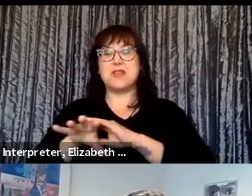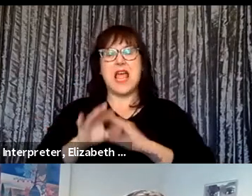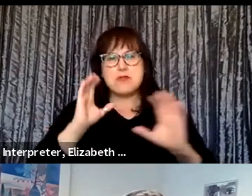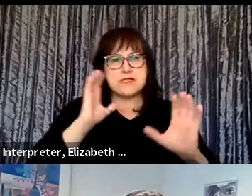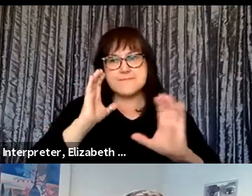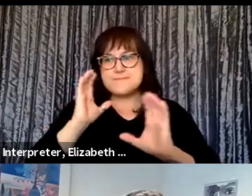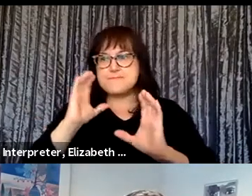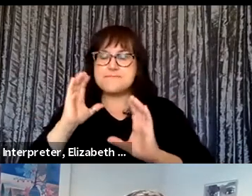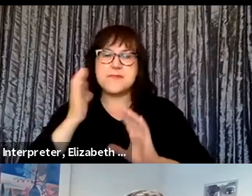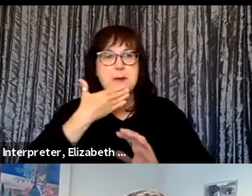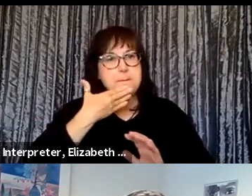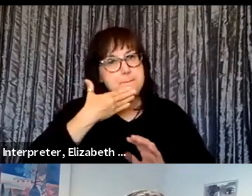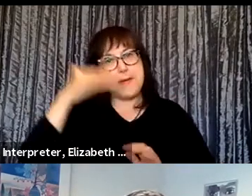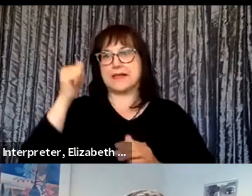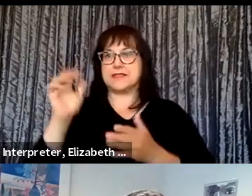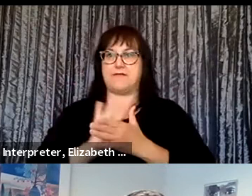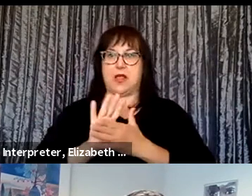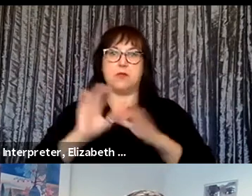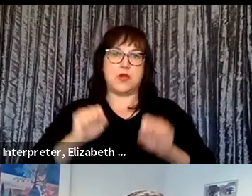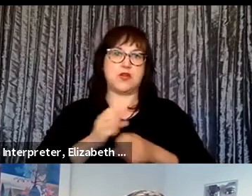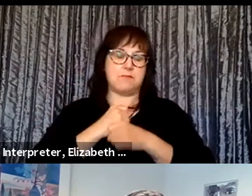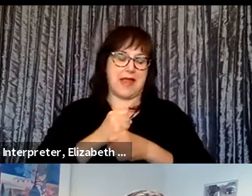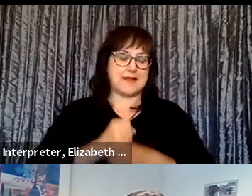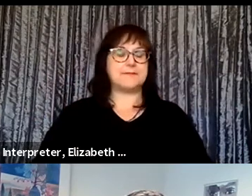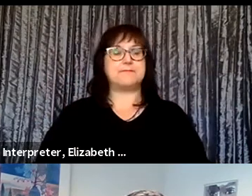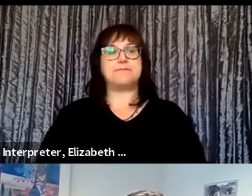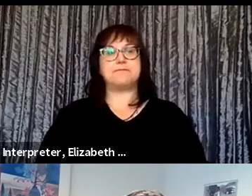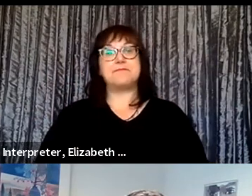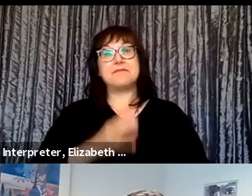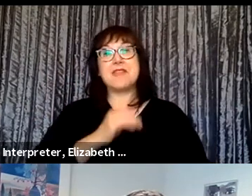that we possibly could make. And it turned out that the film that we,